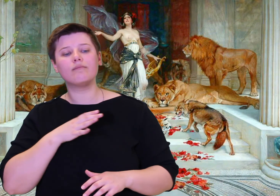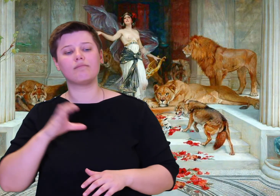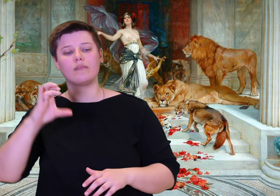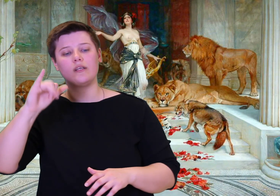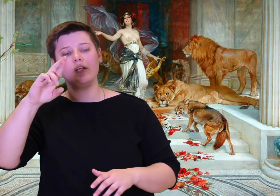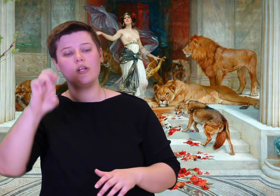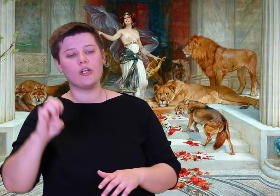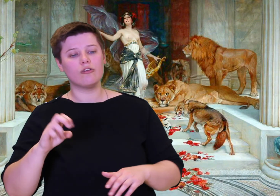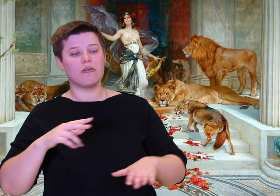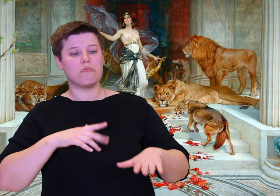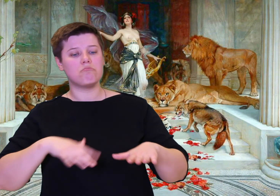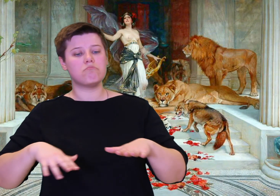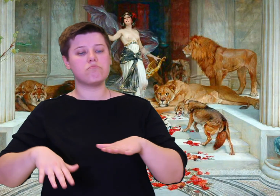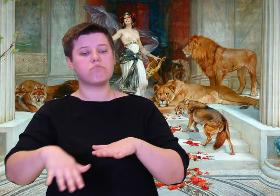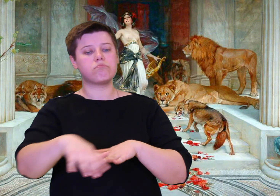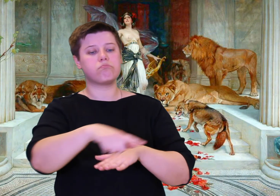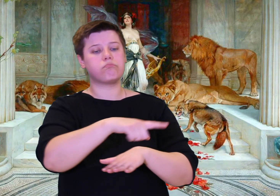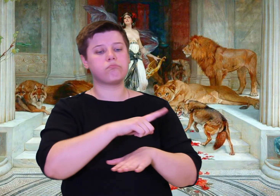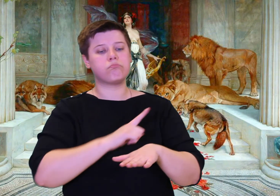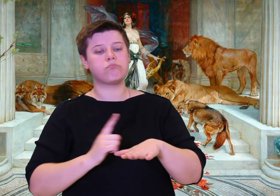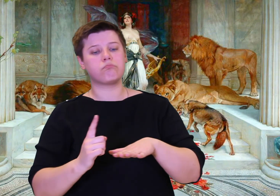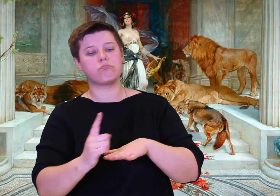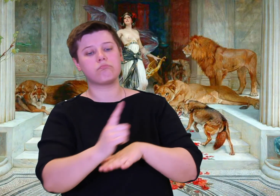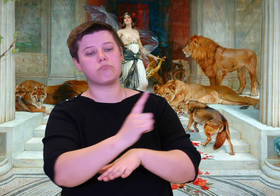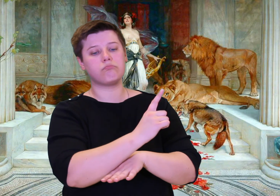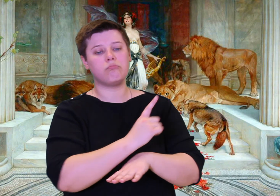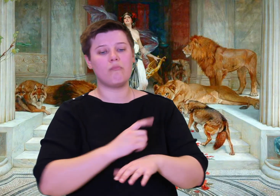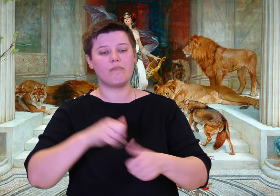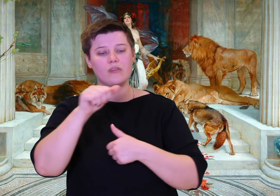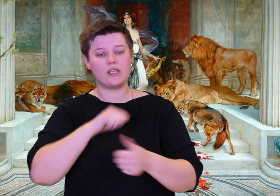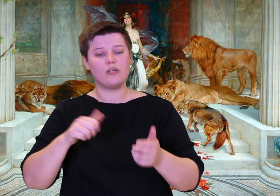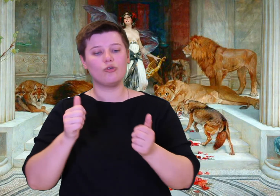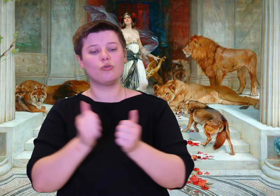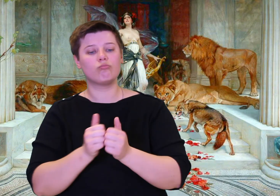full-grown. They stood in front of her. Majestic Lady